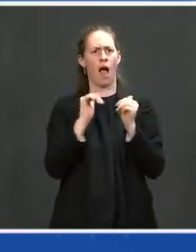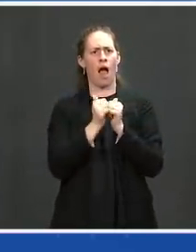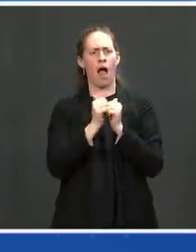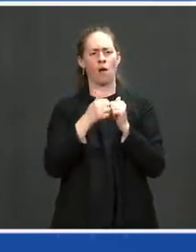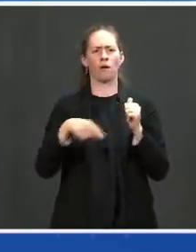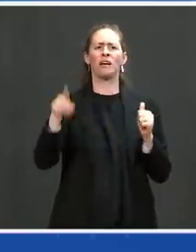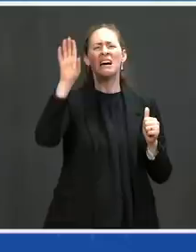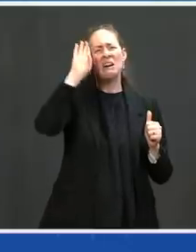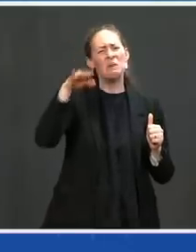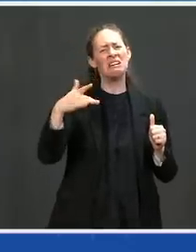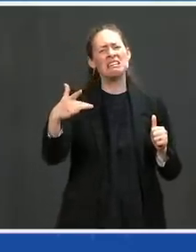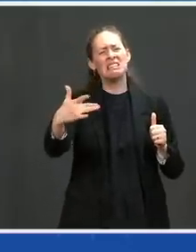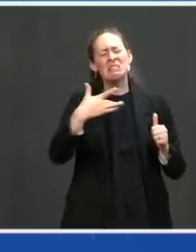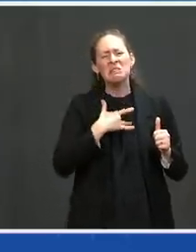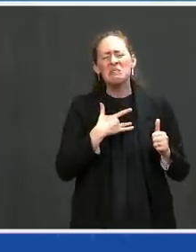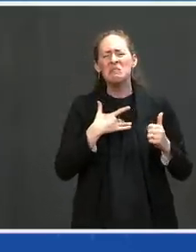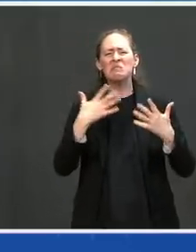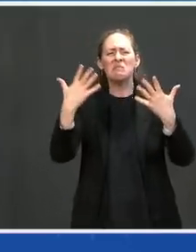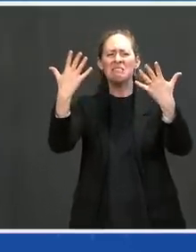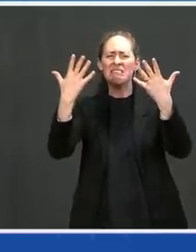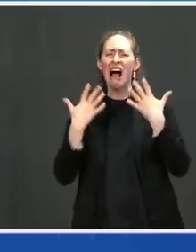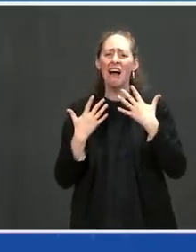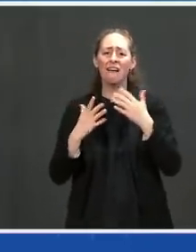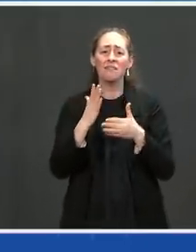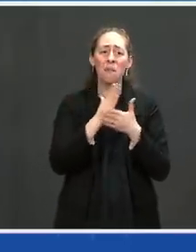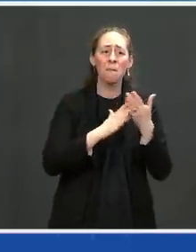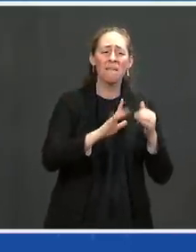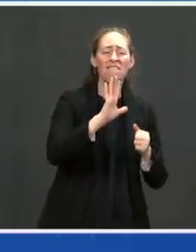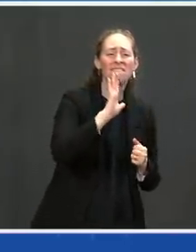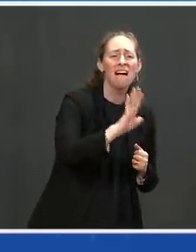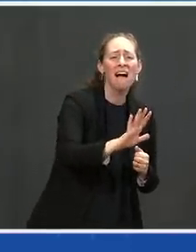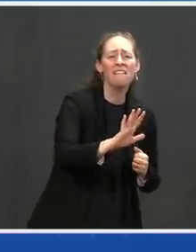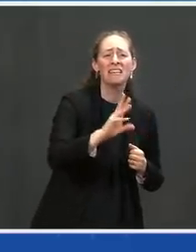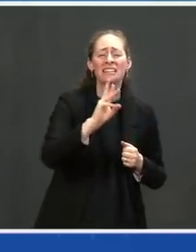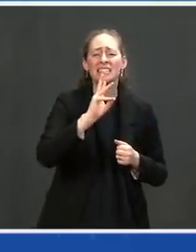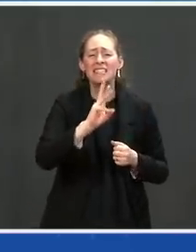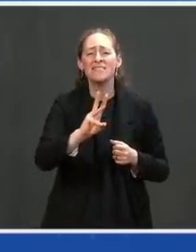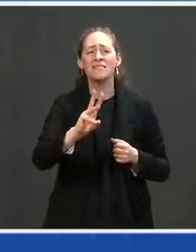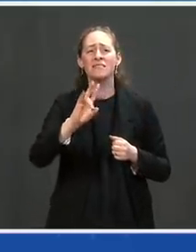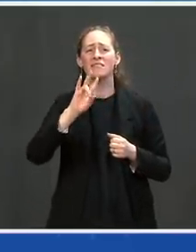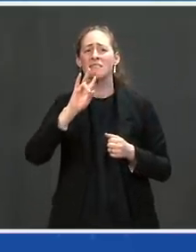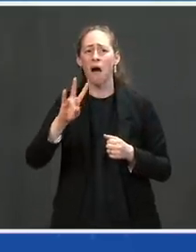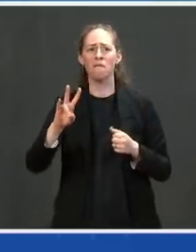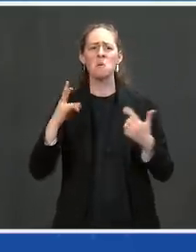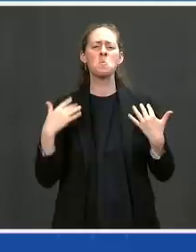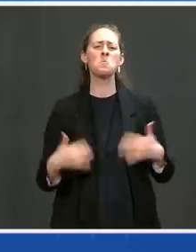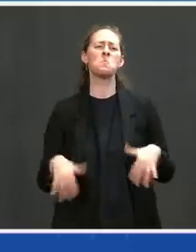to deal with a five- and six- and seven-year-old. But you went down there, and you saw: The vast majority of these children --